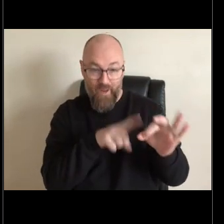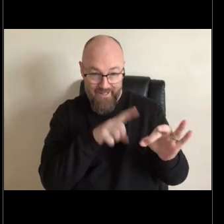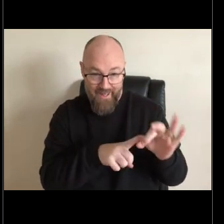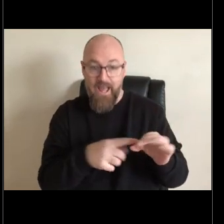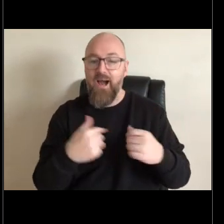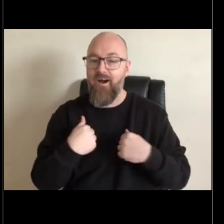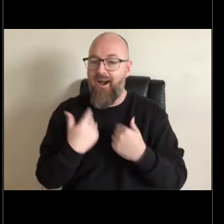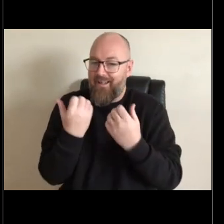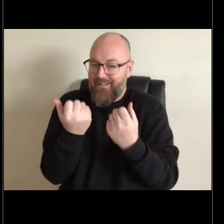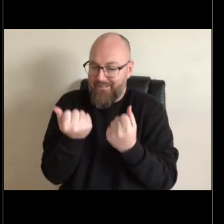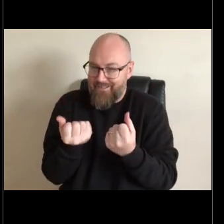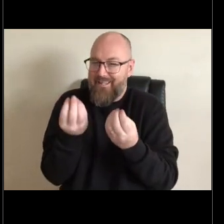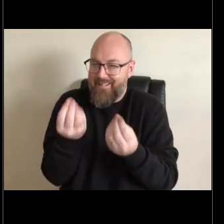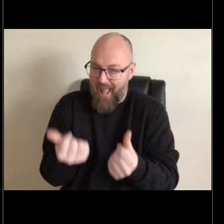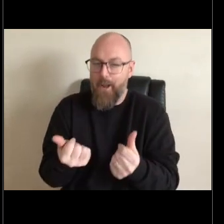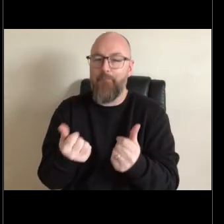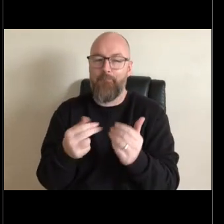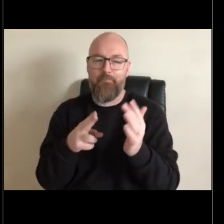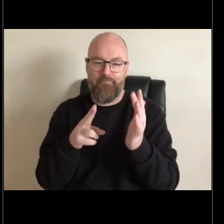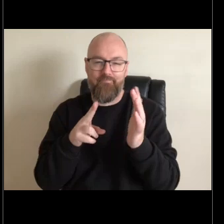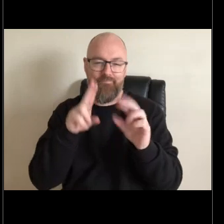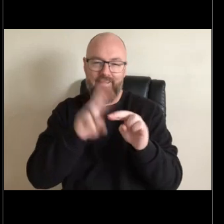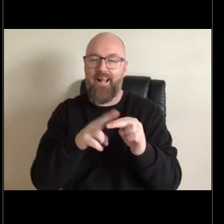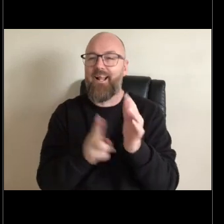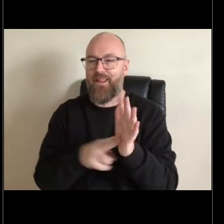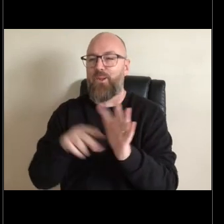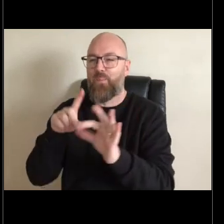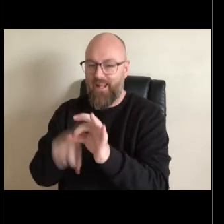north and Regional Queensland as well so that's great and a couple from outside Queensland as